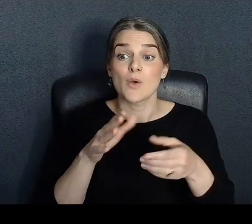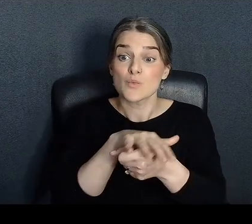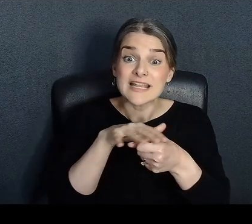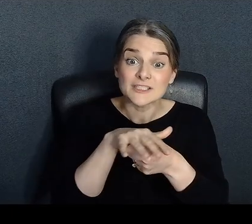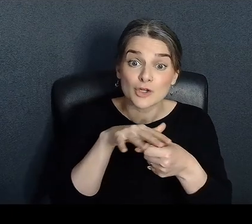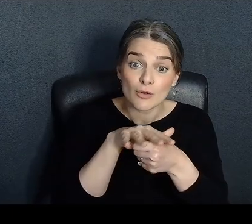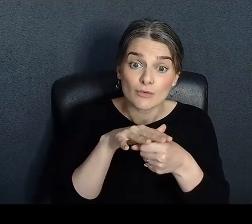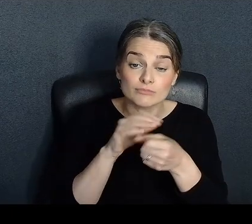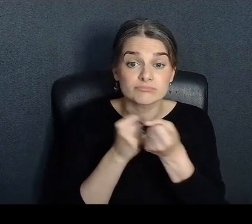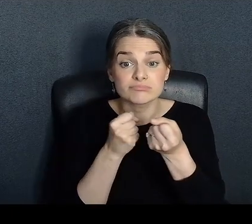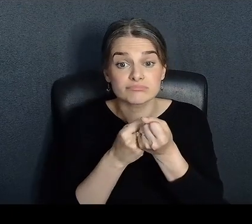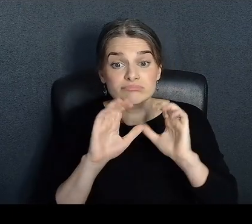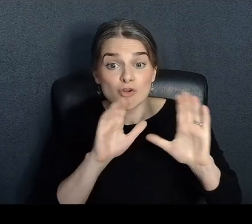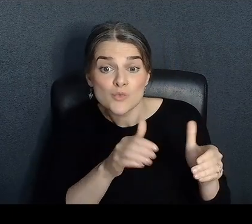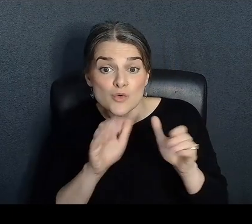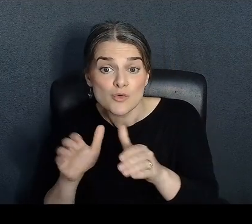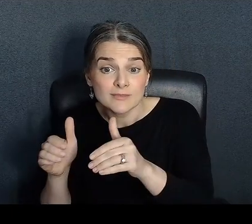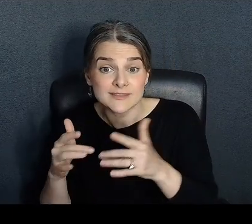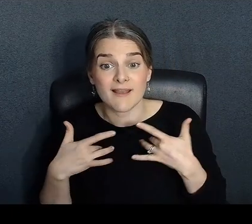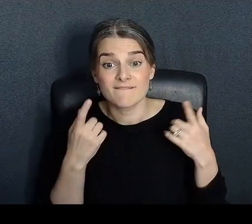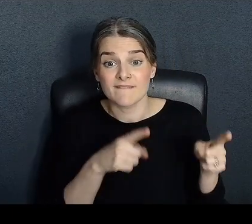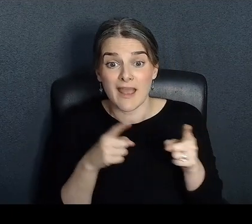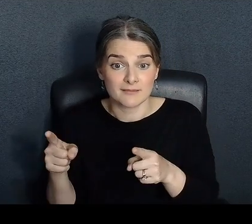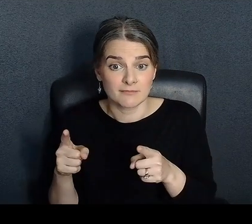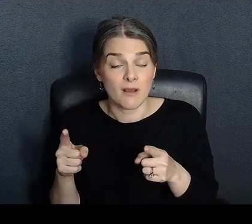So you could look on the HLAA website